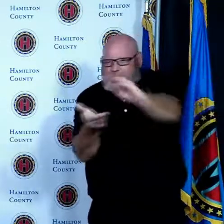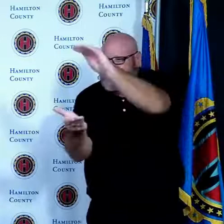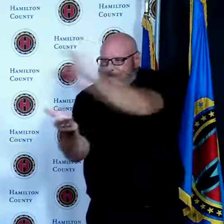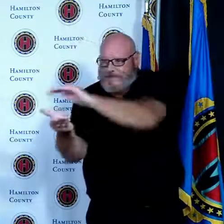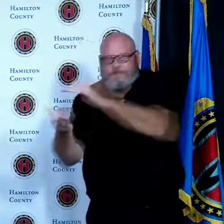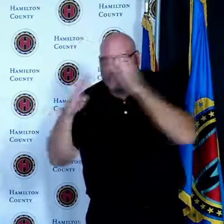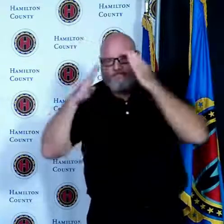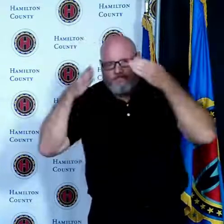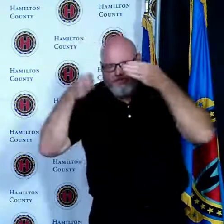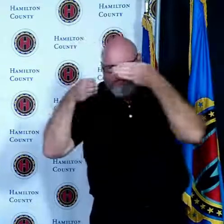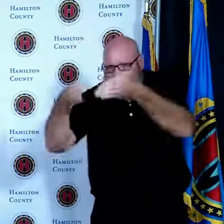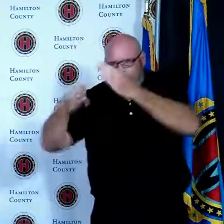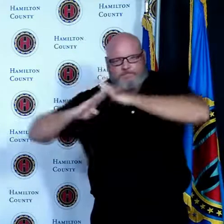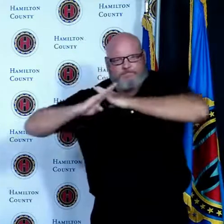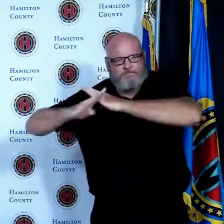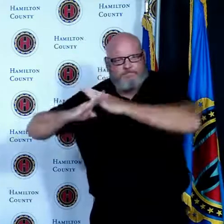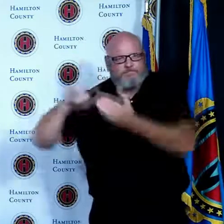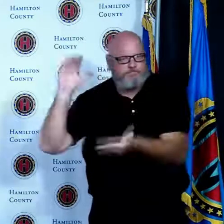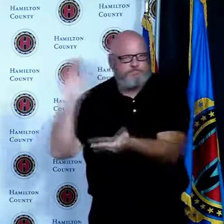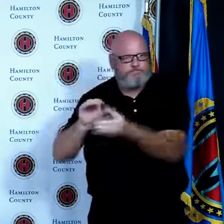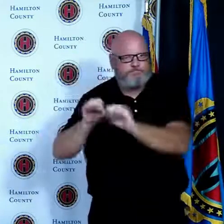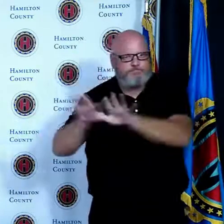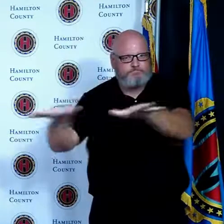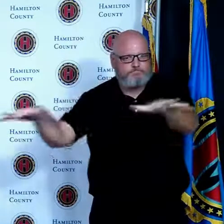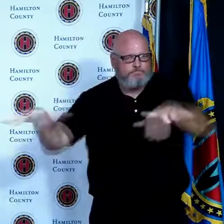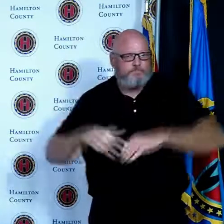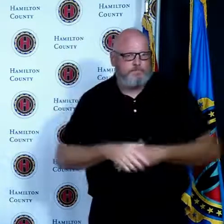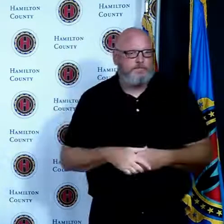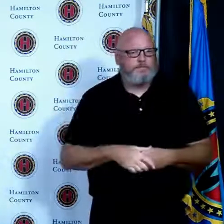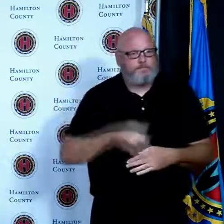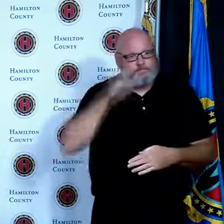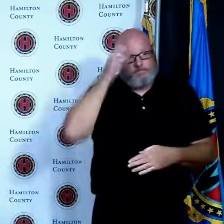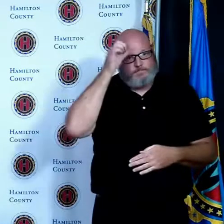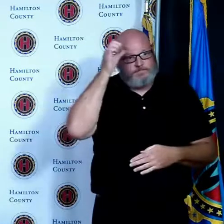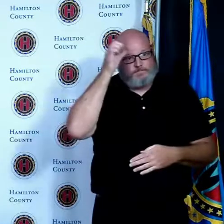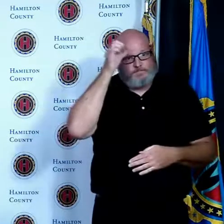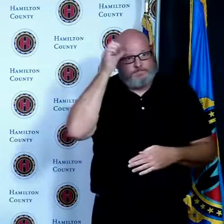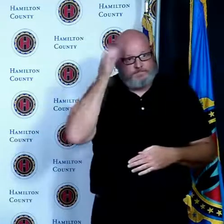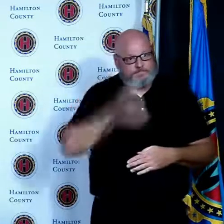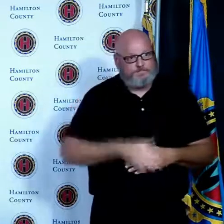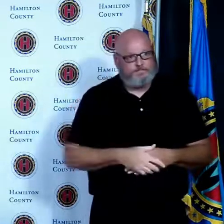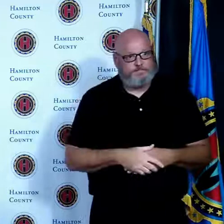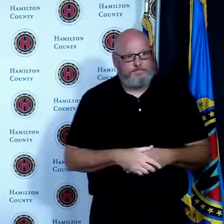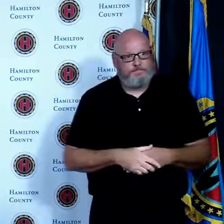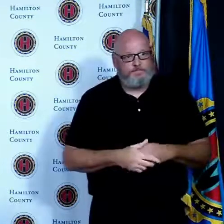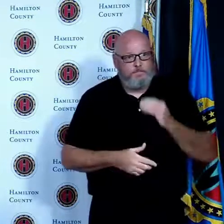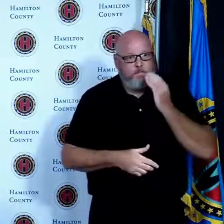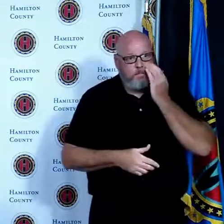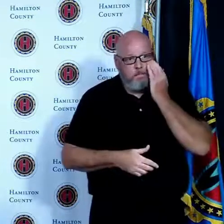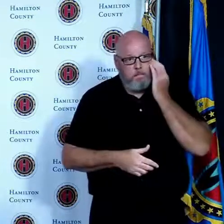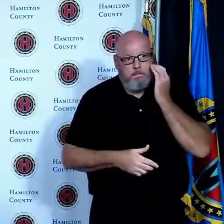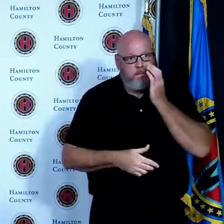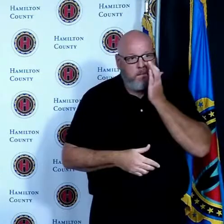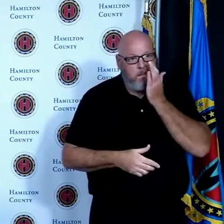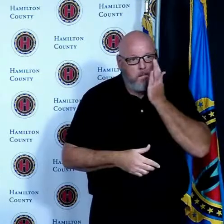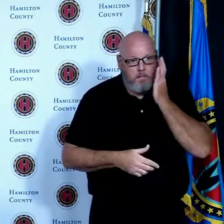okay I'm I'm gonna keep going so the the idea here is that we